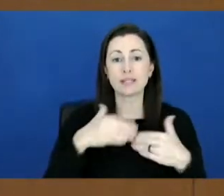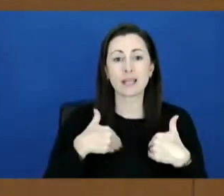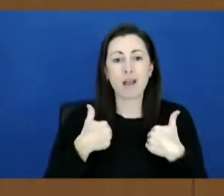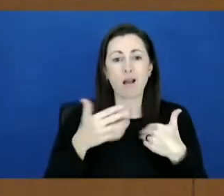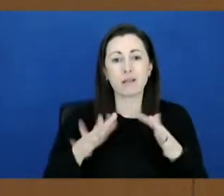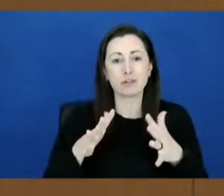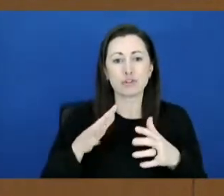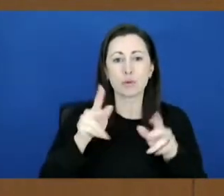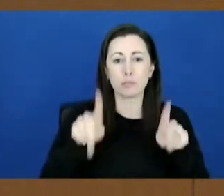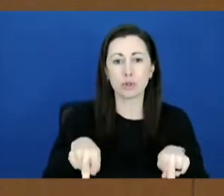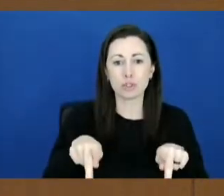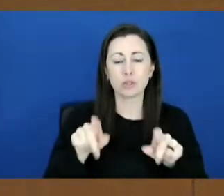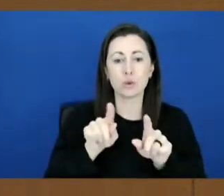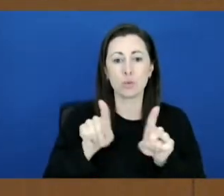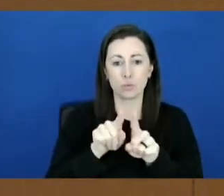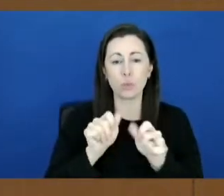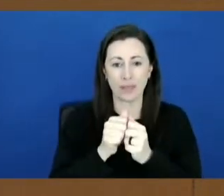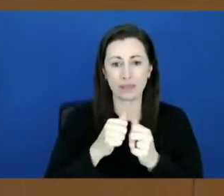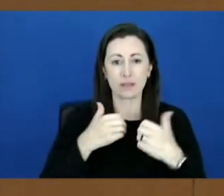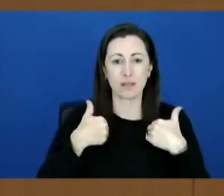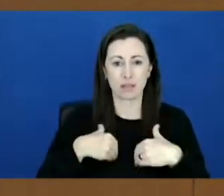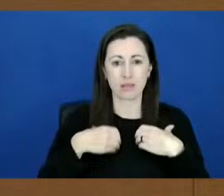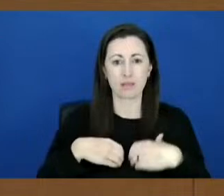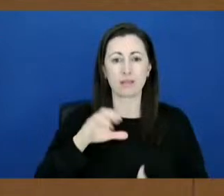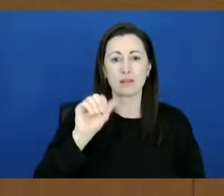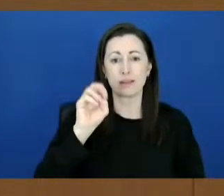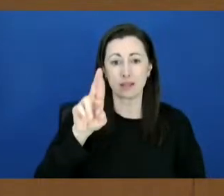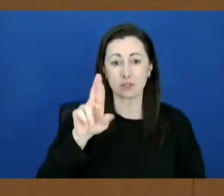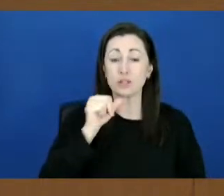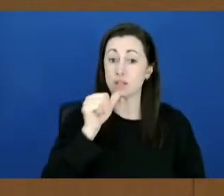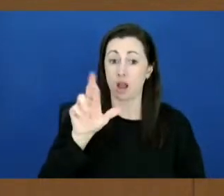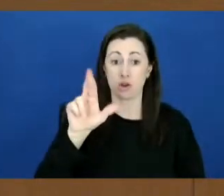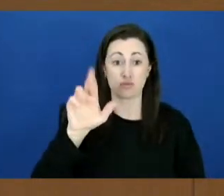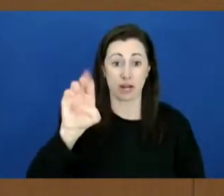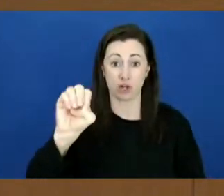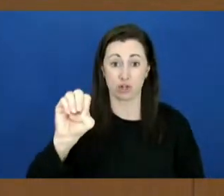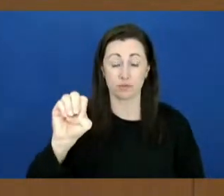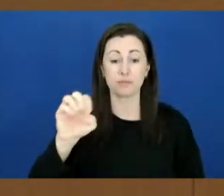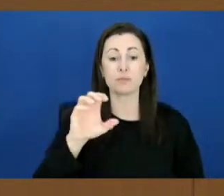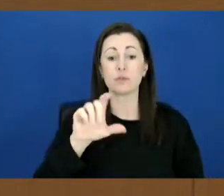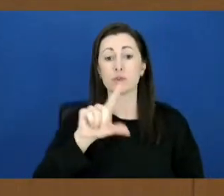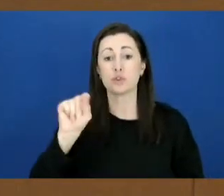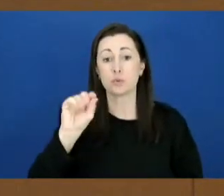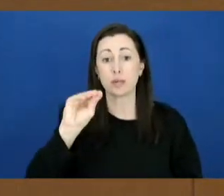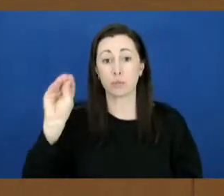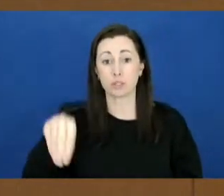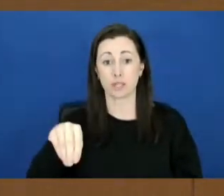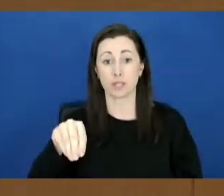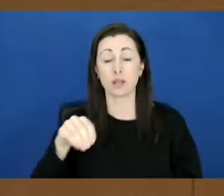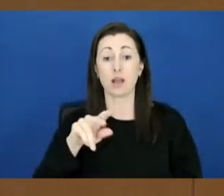MY STORY AS A YOUNG ITCH PERSON